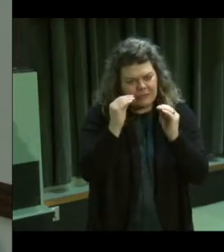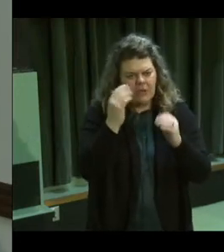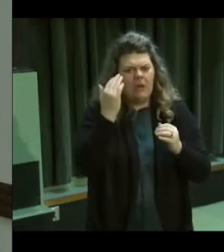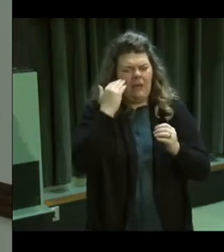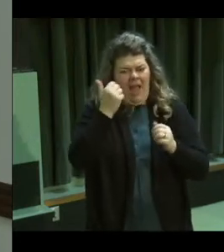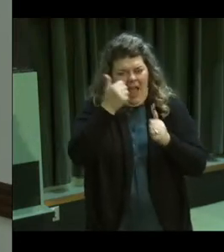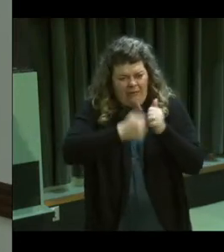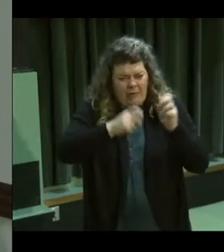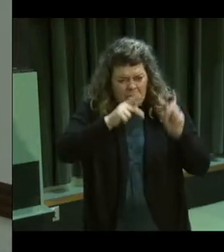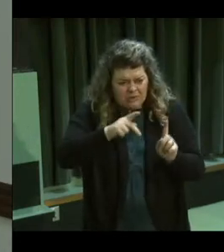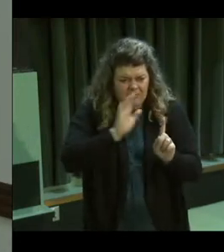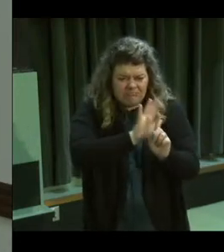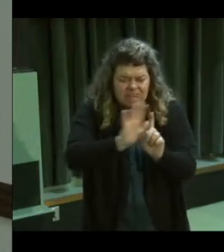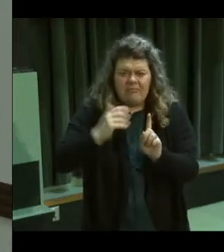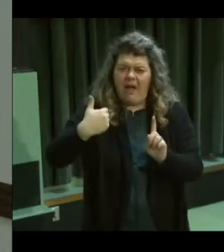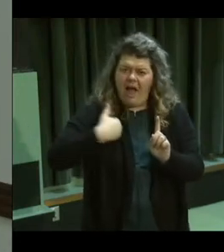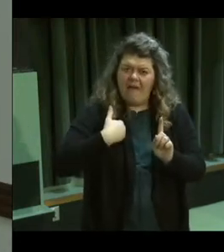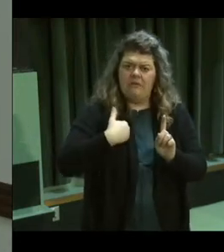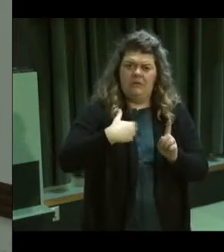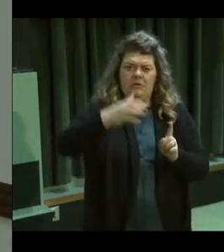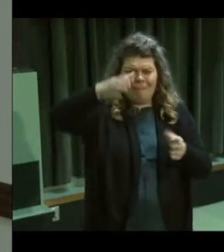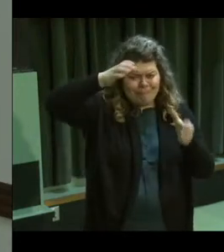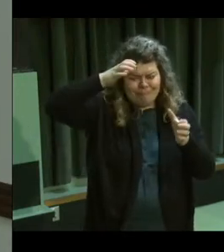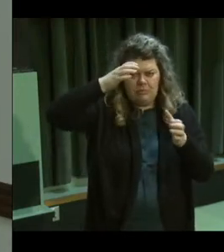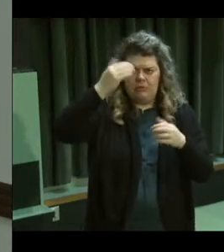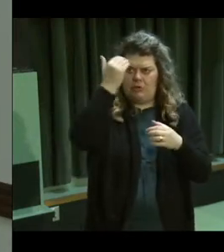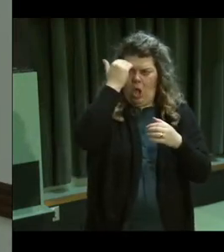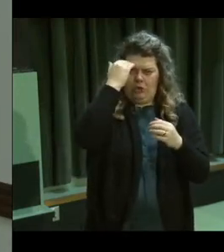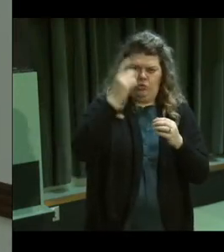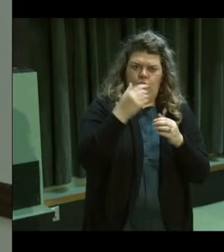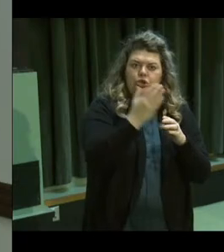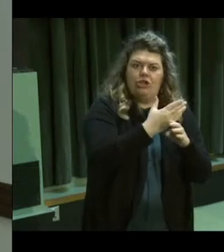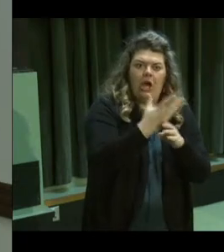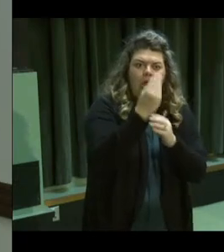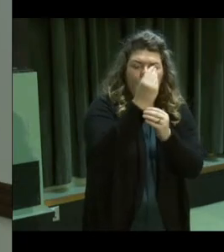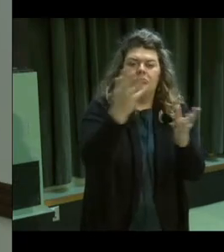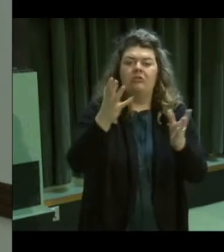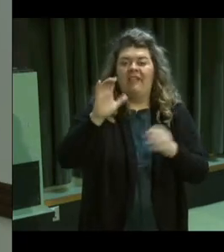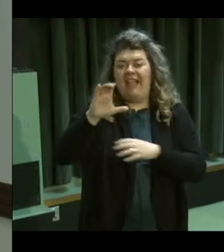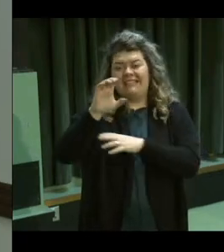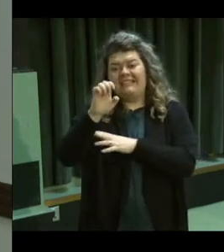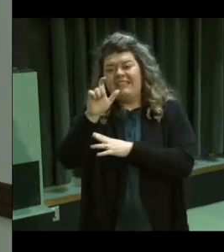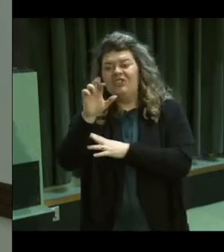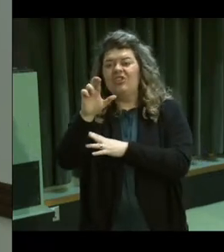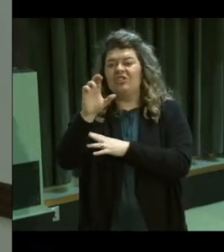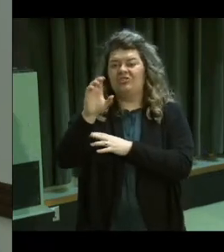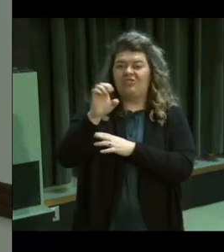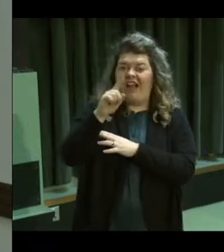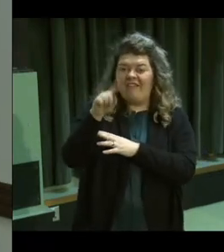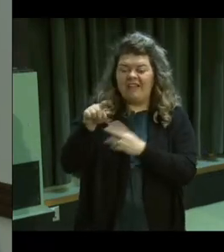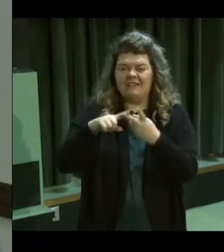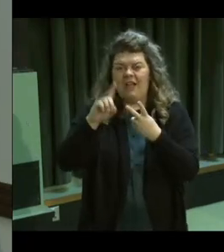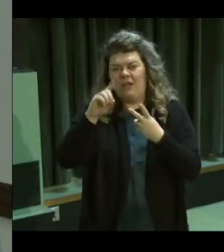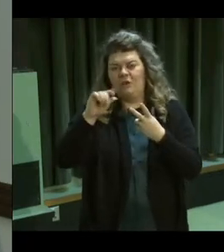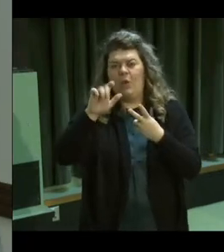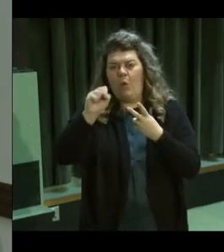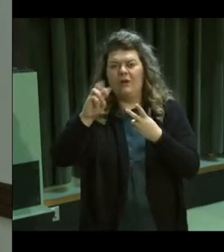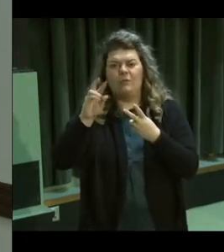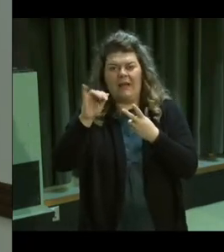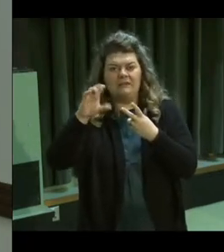believe everyone has knowledge and experience to share. And that's value, not something